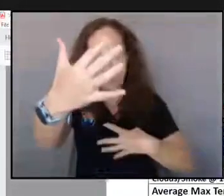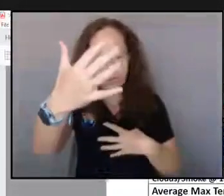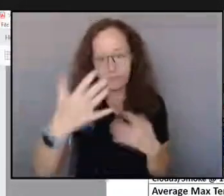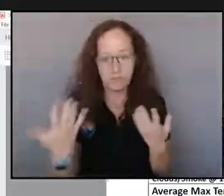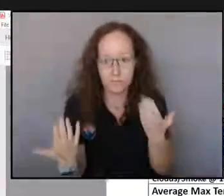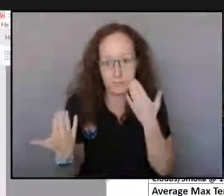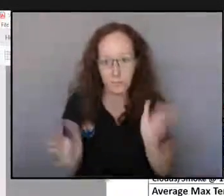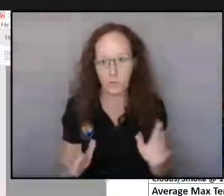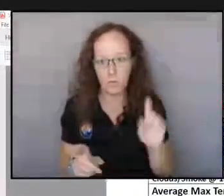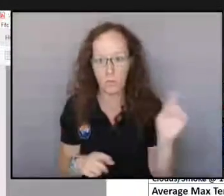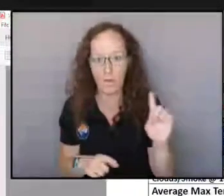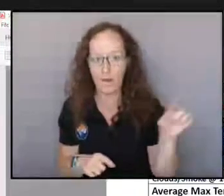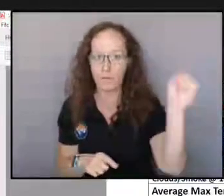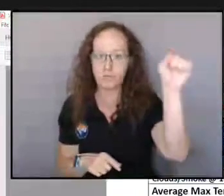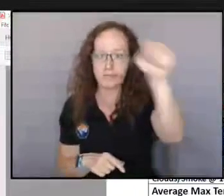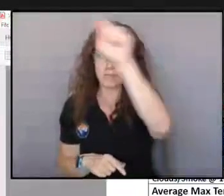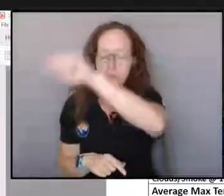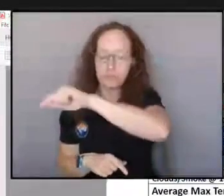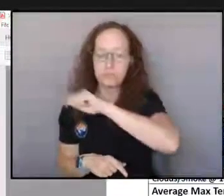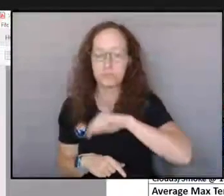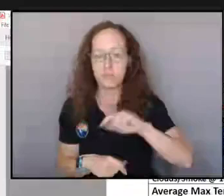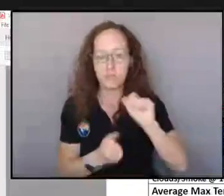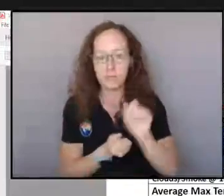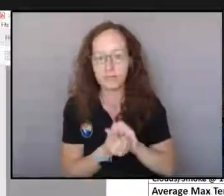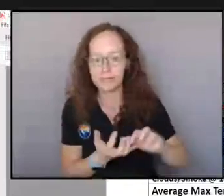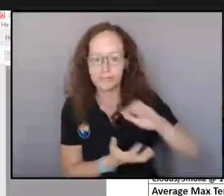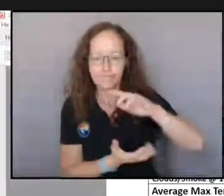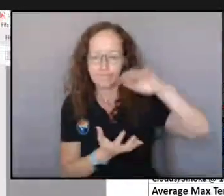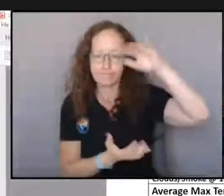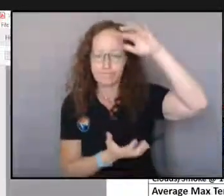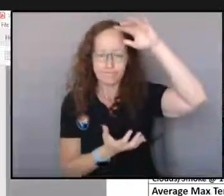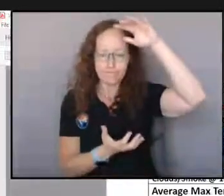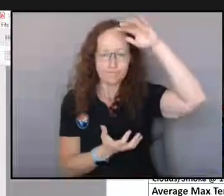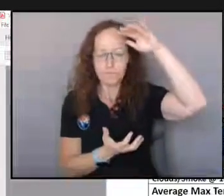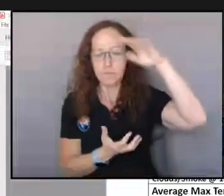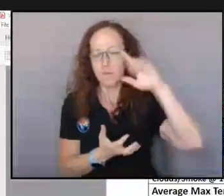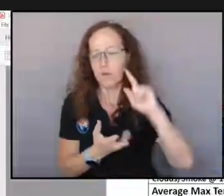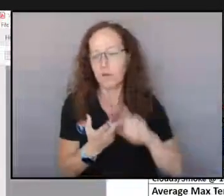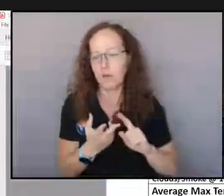IF WE HAVE ANY WINDS WE DON'T KNOW WHAT DIRECTION THEY'LL COME IN AND WHAT DIRECTION THEY'LL PUSH THE